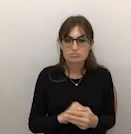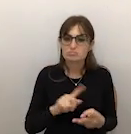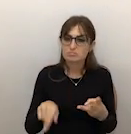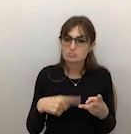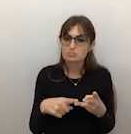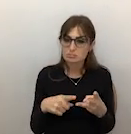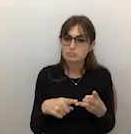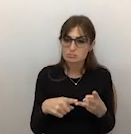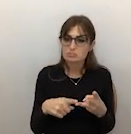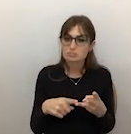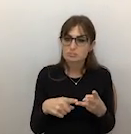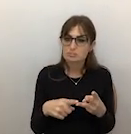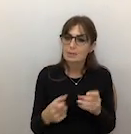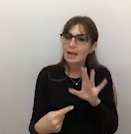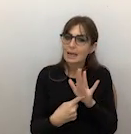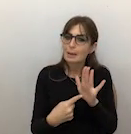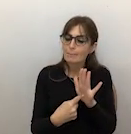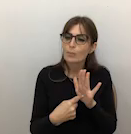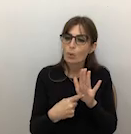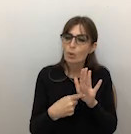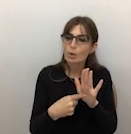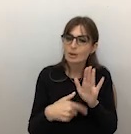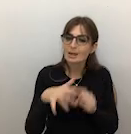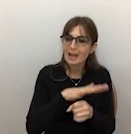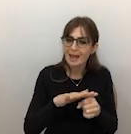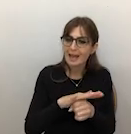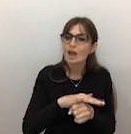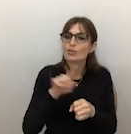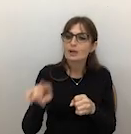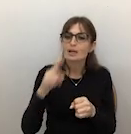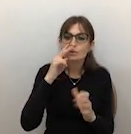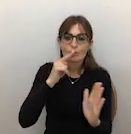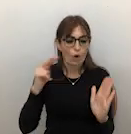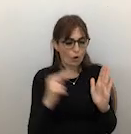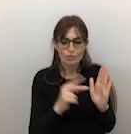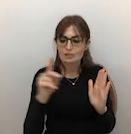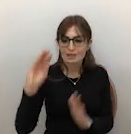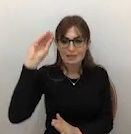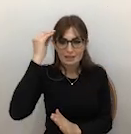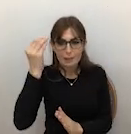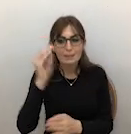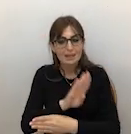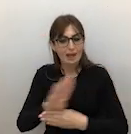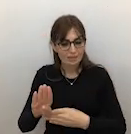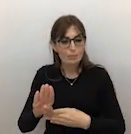Finally, we discussed the key areas of oversight, the audit and risk committee undertakes,